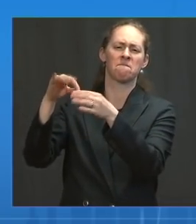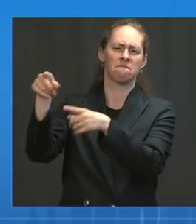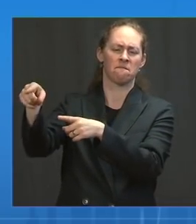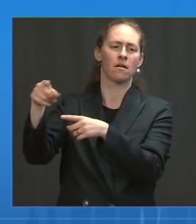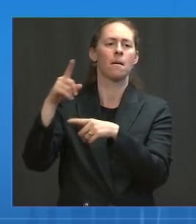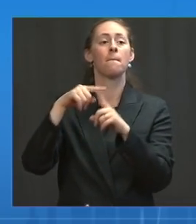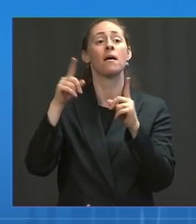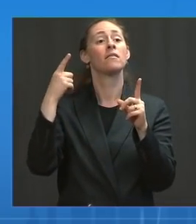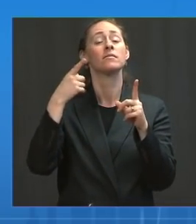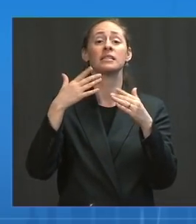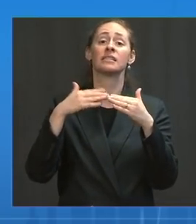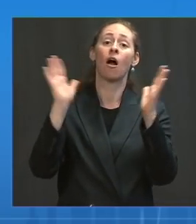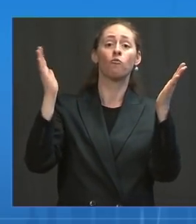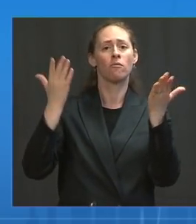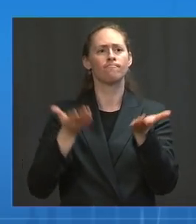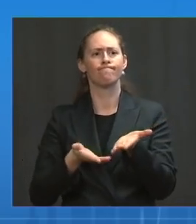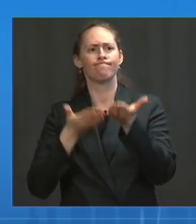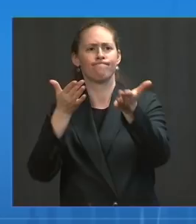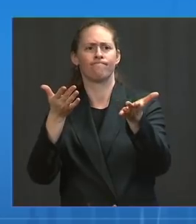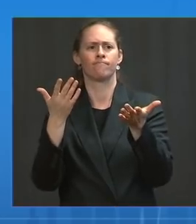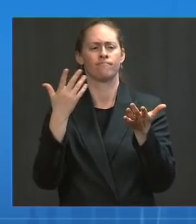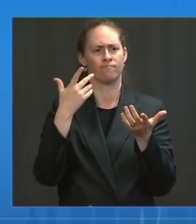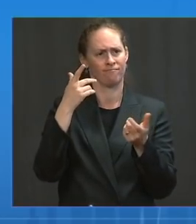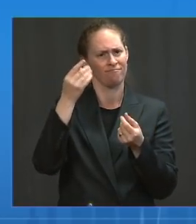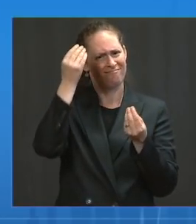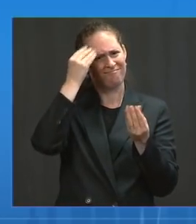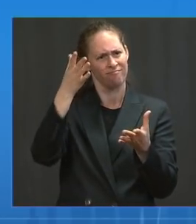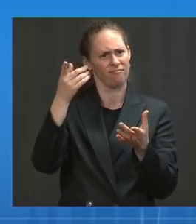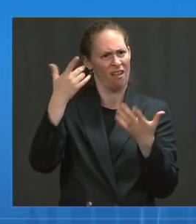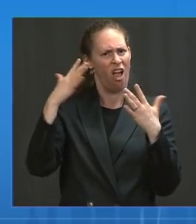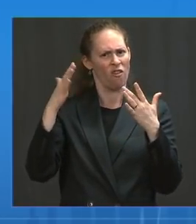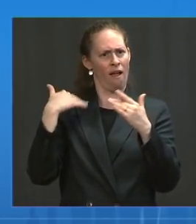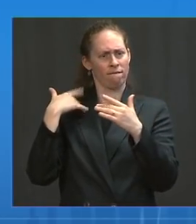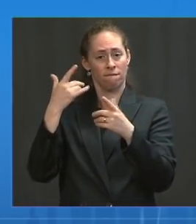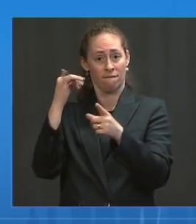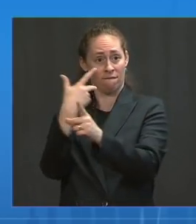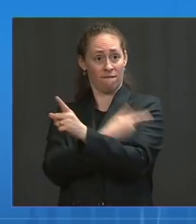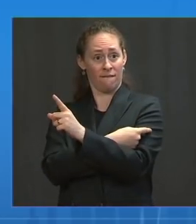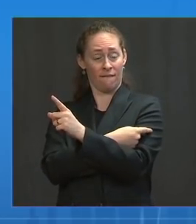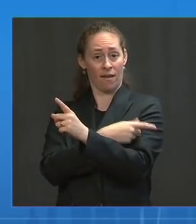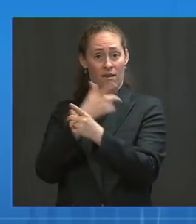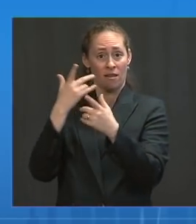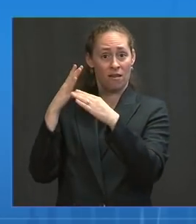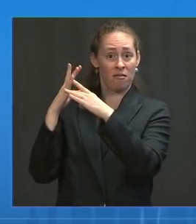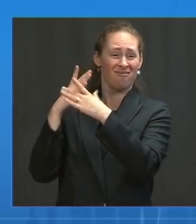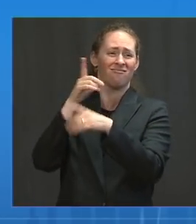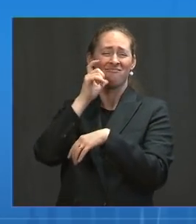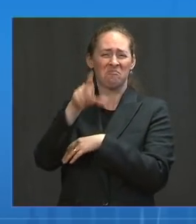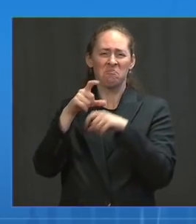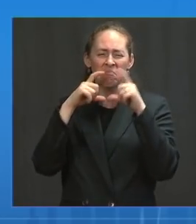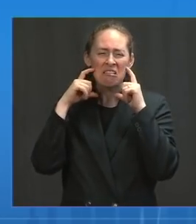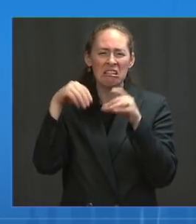a high degree of protection, and if you are vaccinated, you do not need to wear a mask indoors or outdoors.